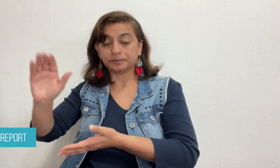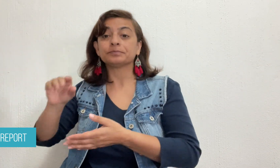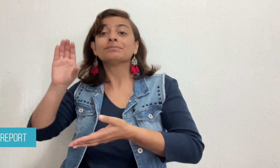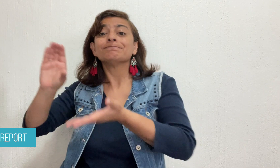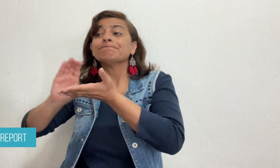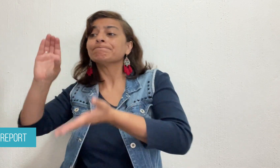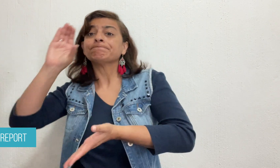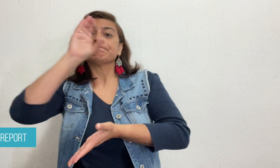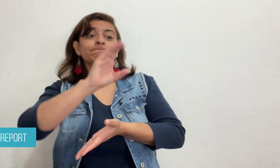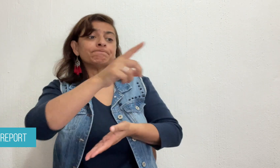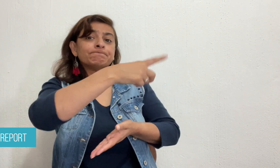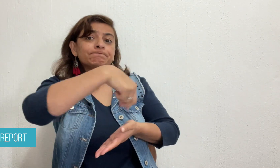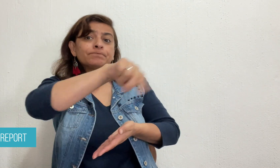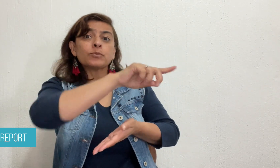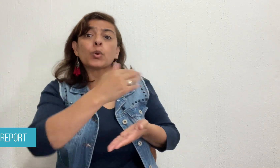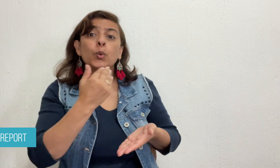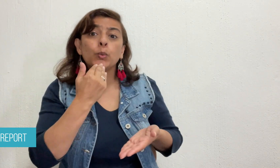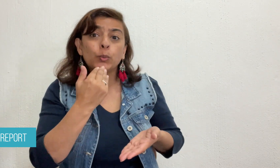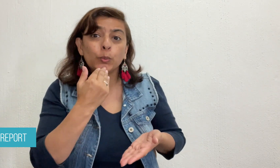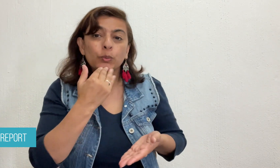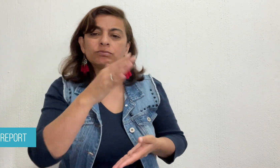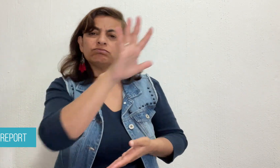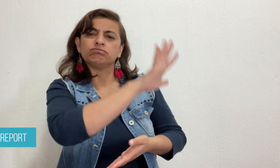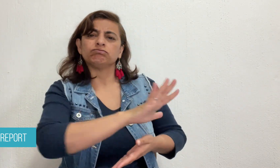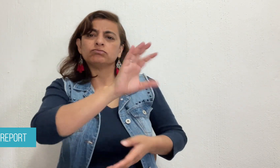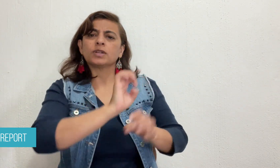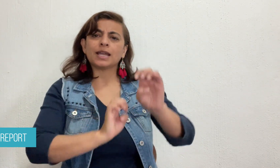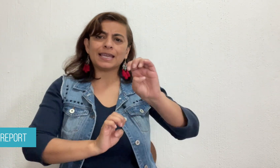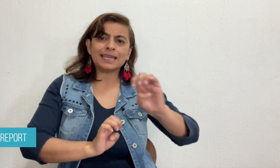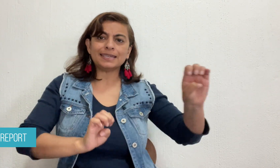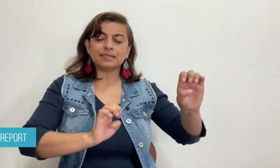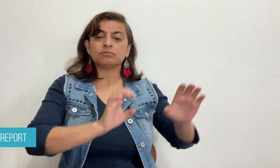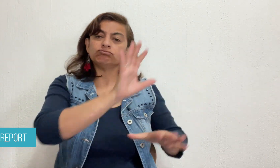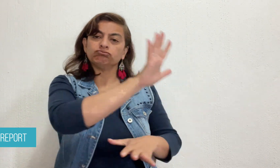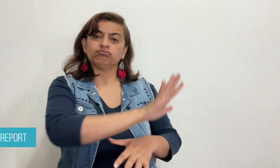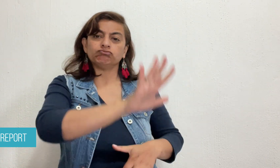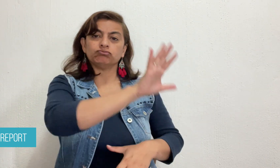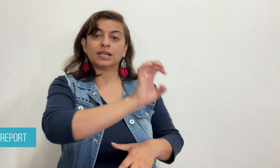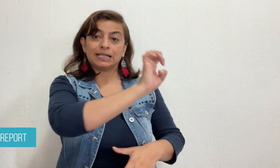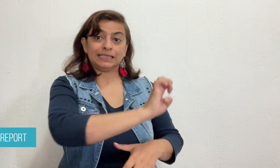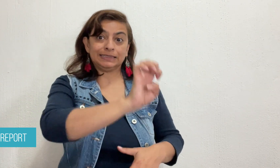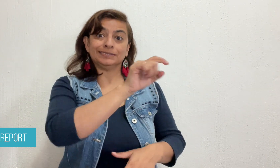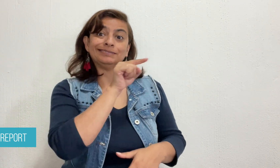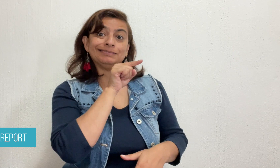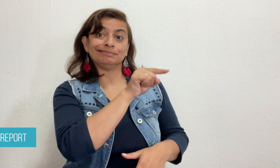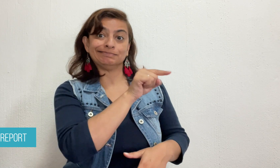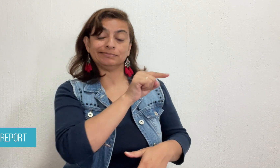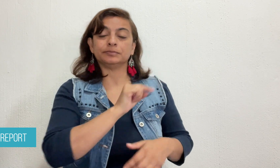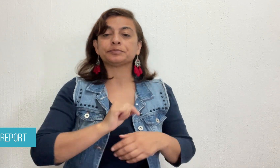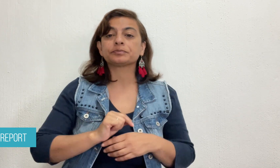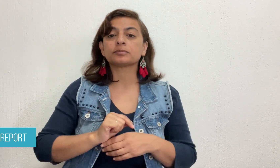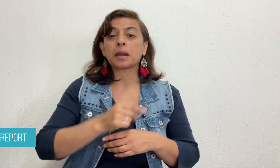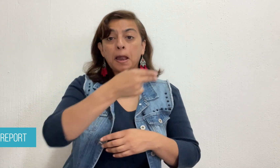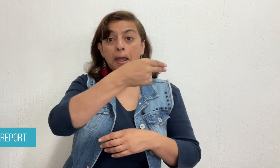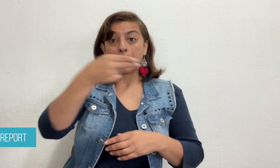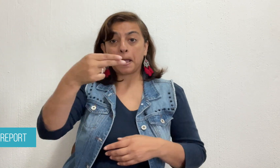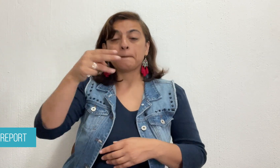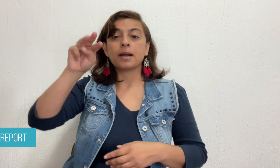with hearing loss learn with modern technology. The goods